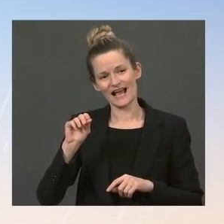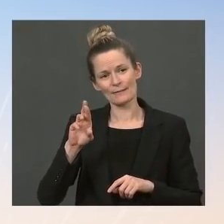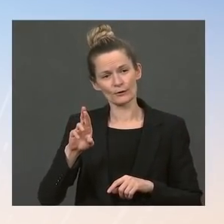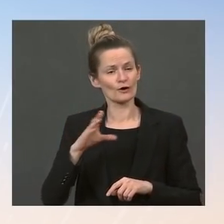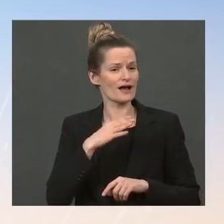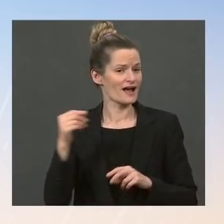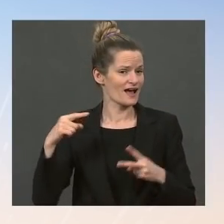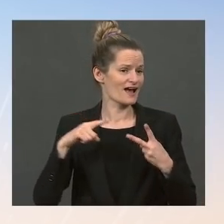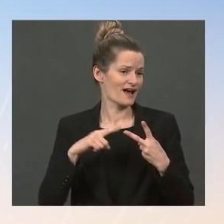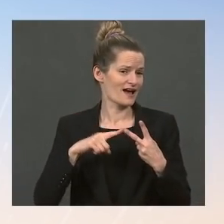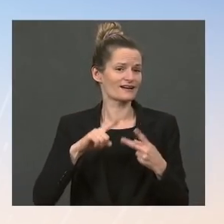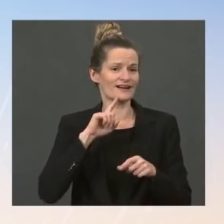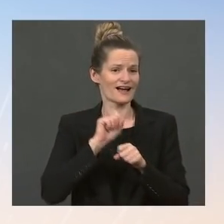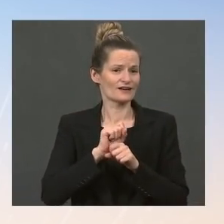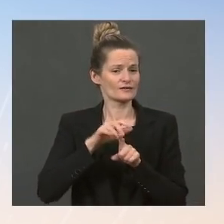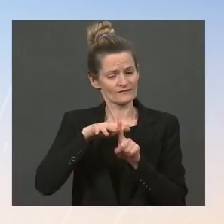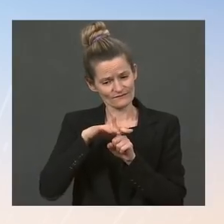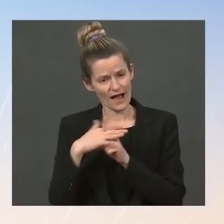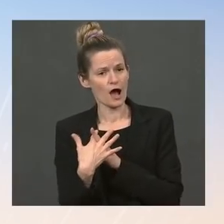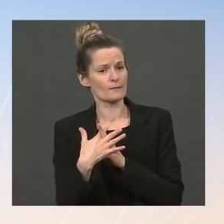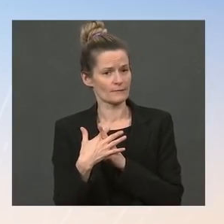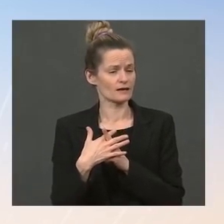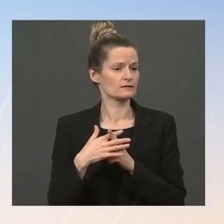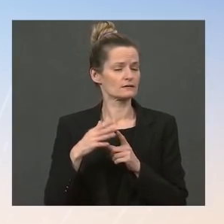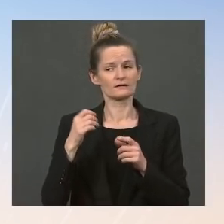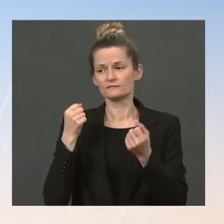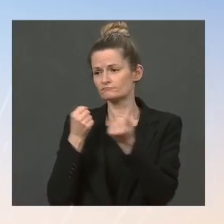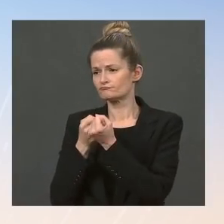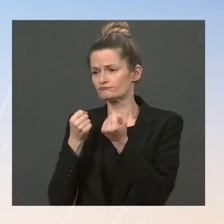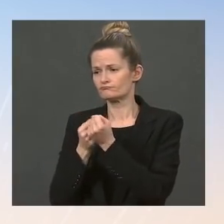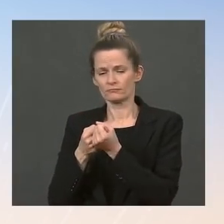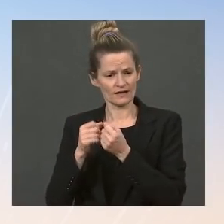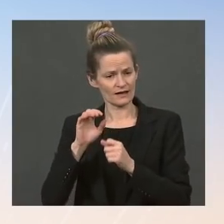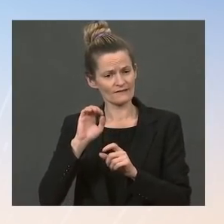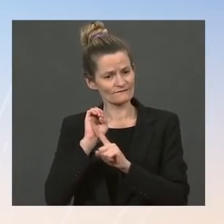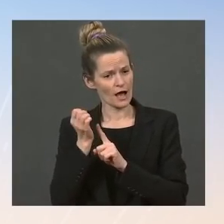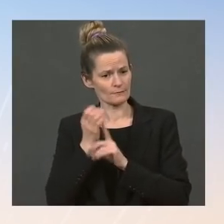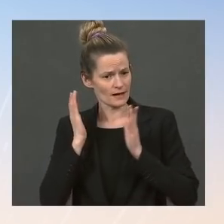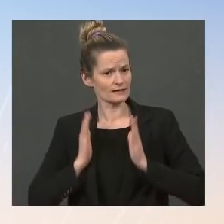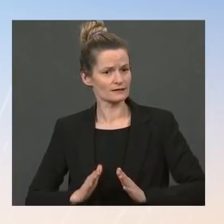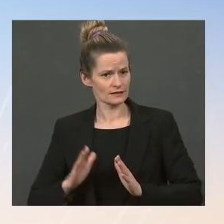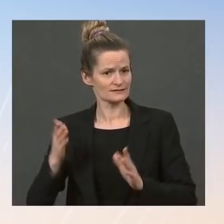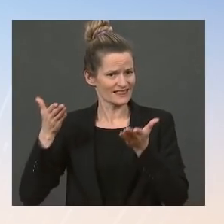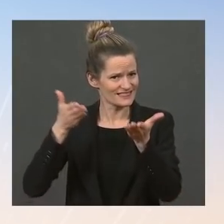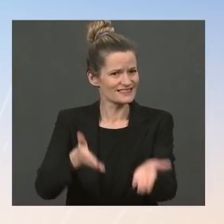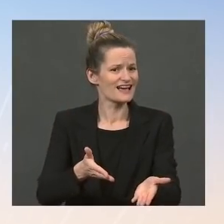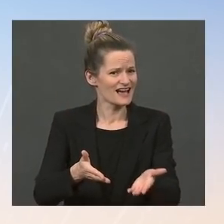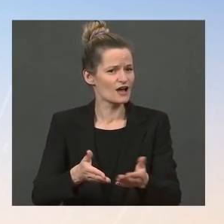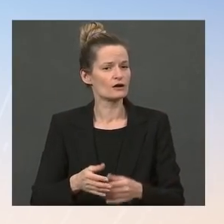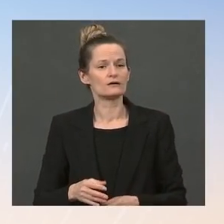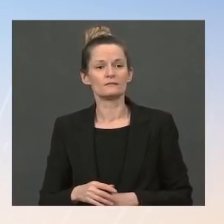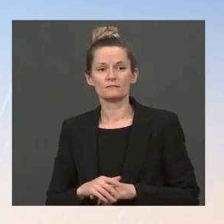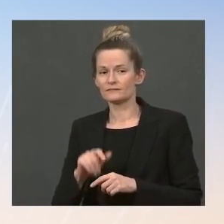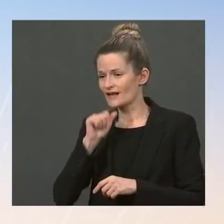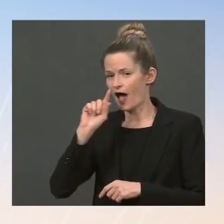We're obviously not there at this point, so I was just conveying we don't see trade as the only path forward. Go ahead. The Press: Thanks. A couple questions.